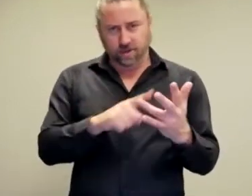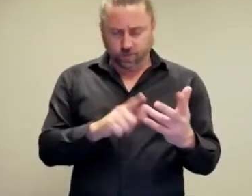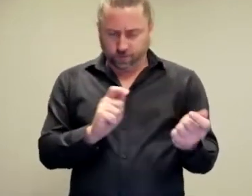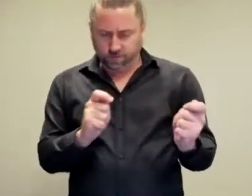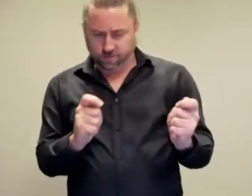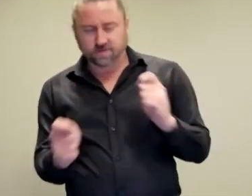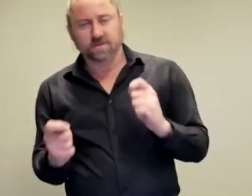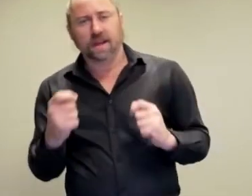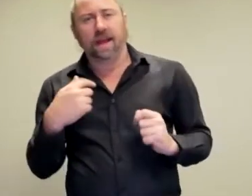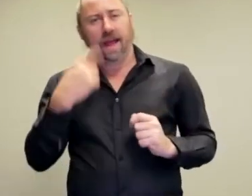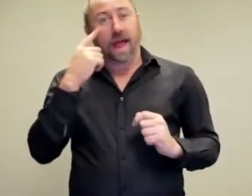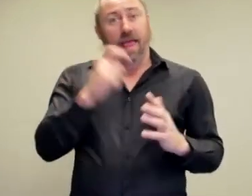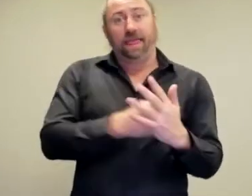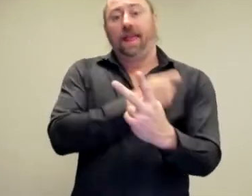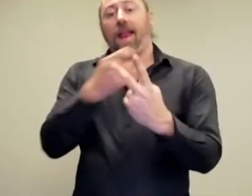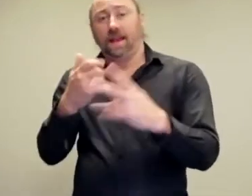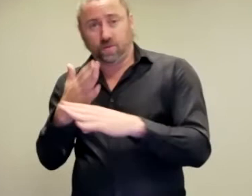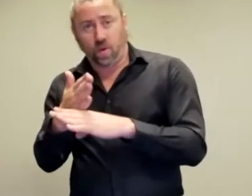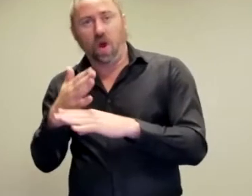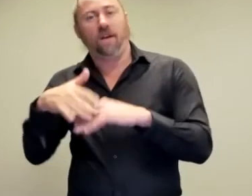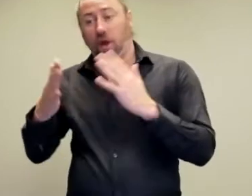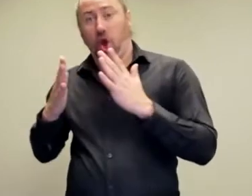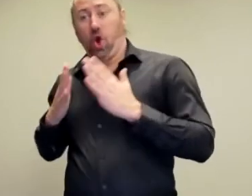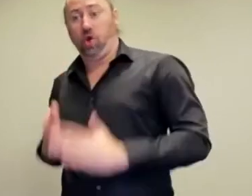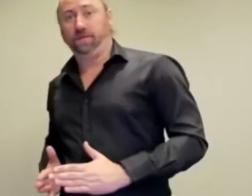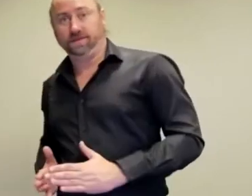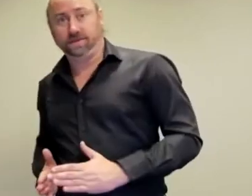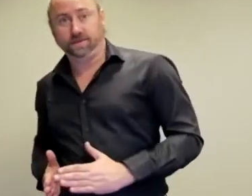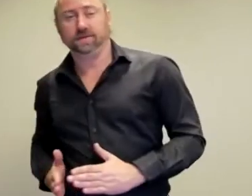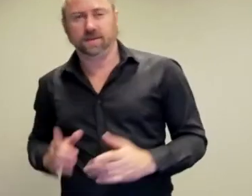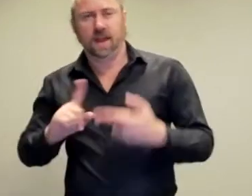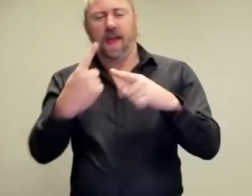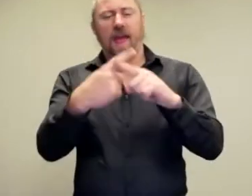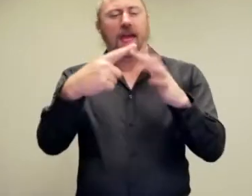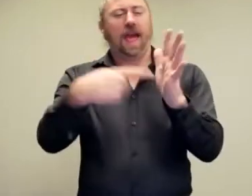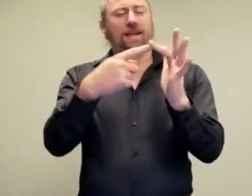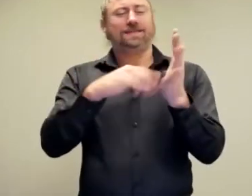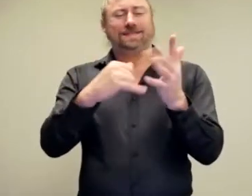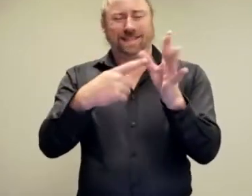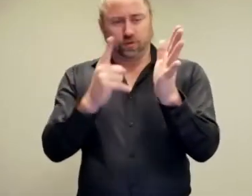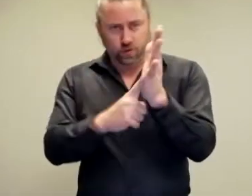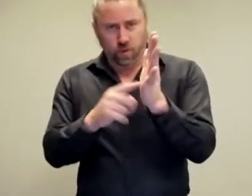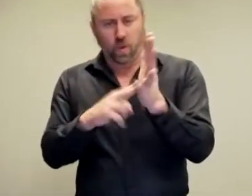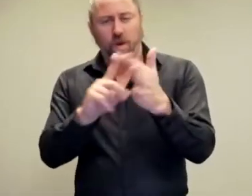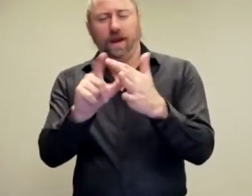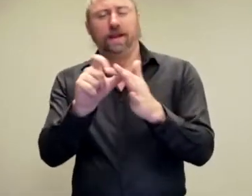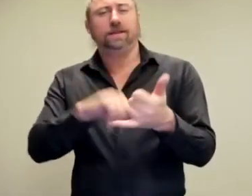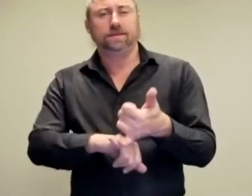next body of work with the human figure, Existential needs. So the residency